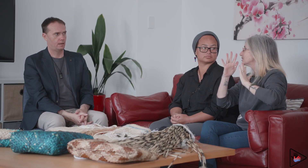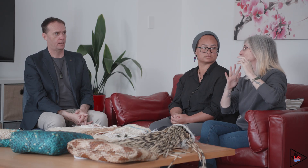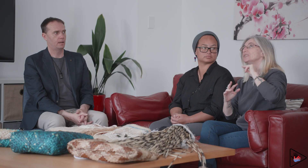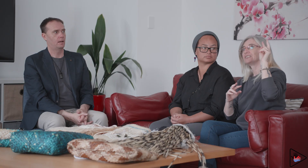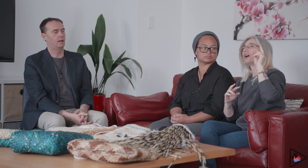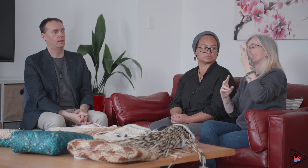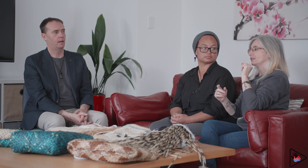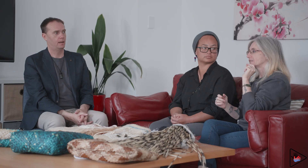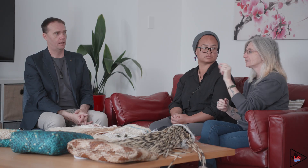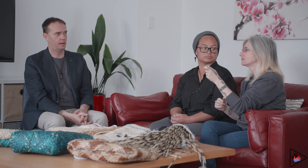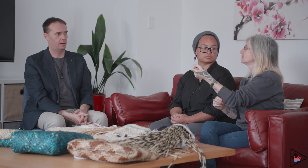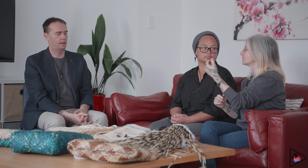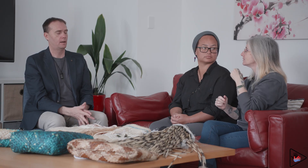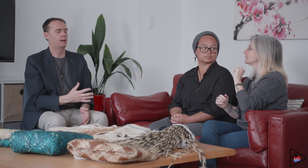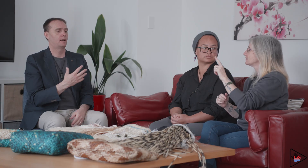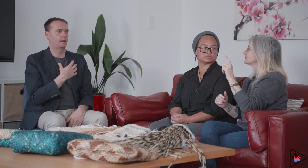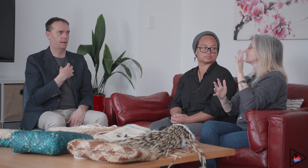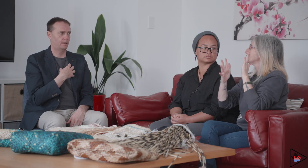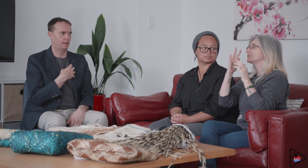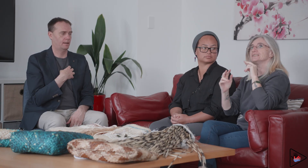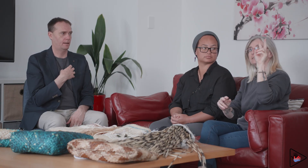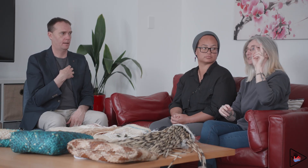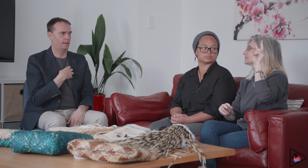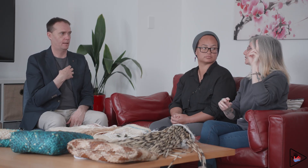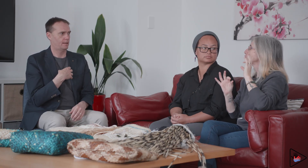was able to see what the people on the other side of the panel were saying. So put it up through